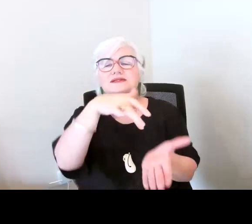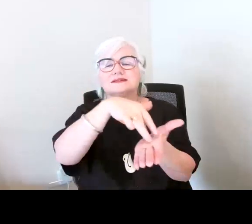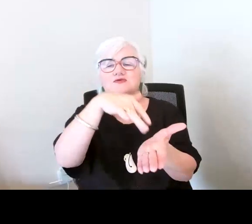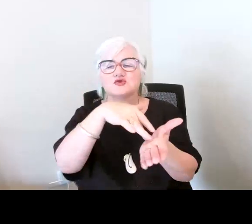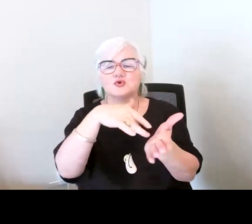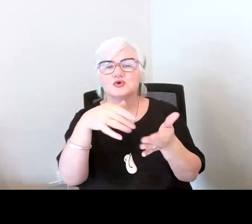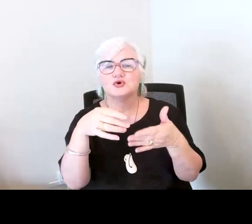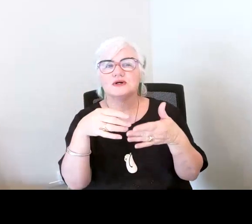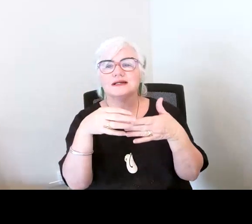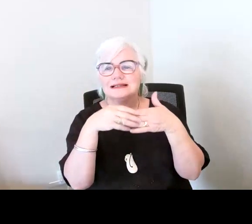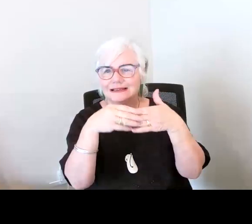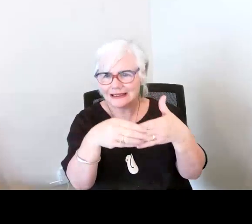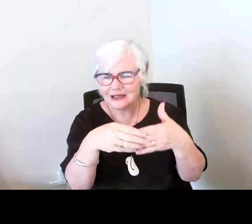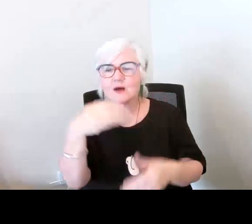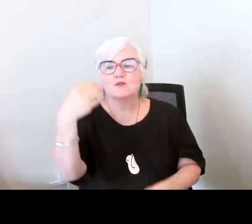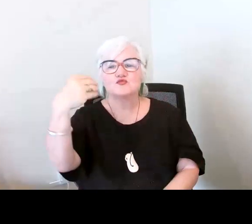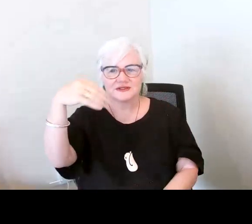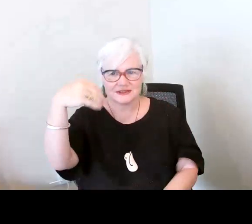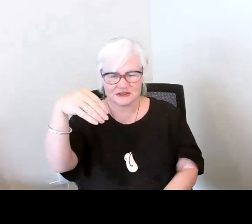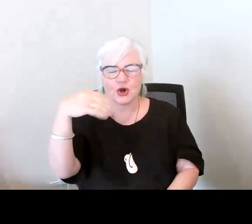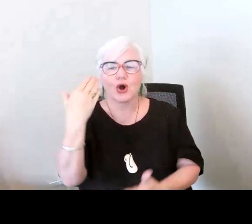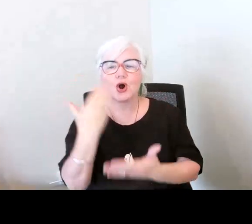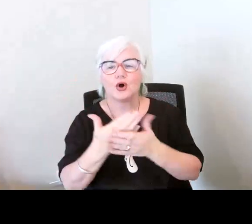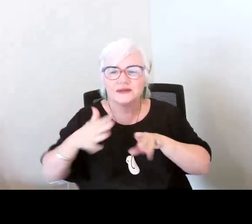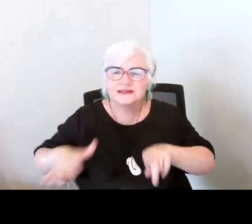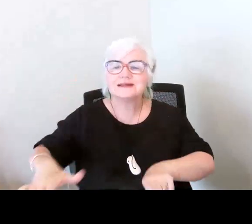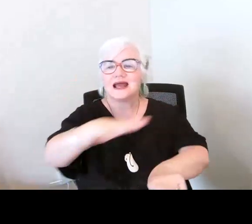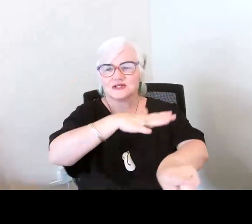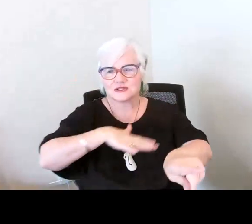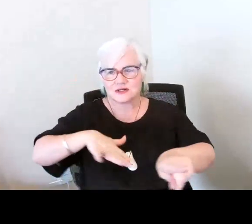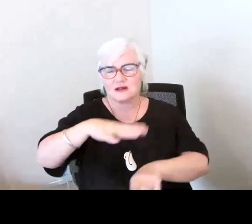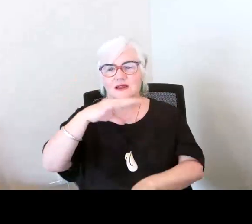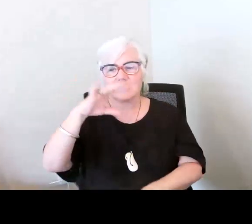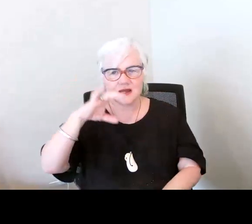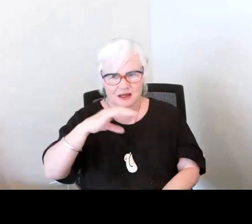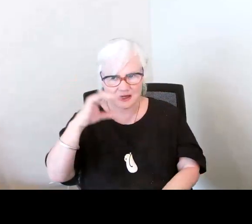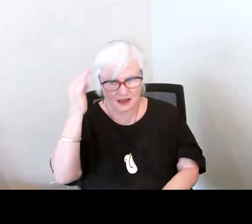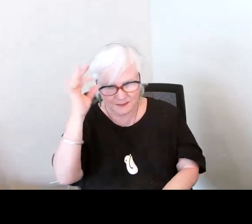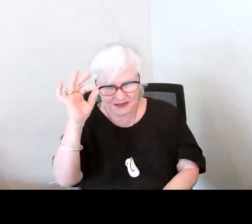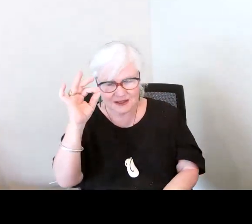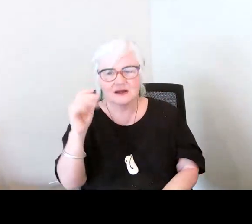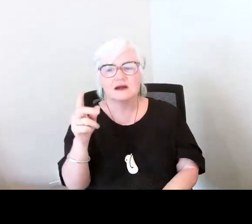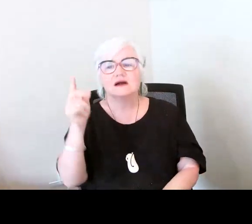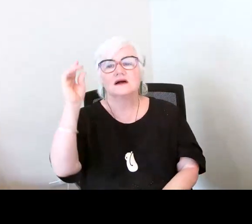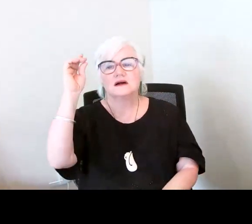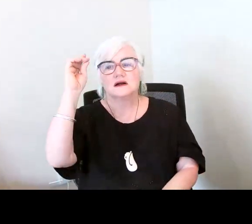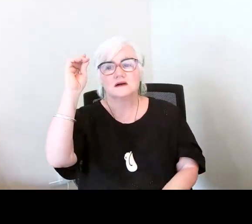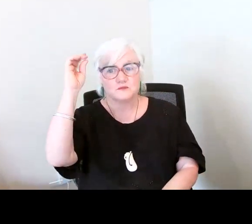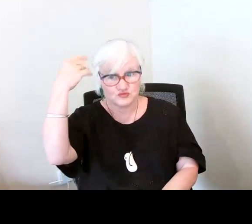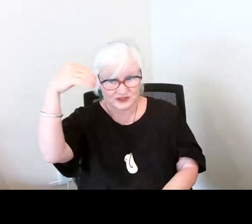on the People First National Committee, Vice President for People First Central Region,